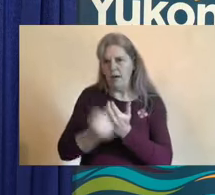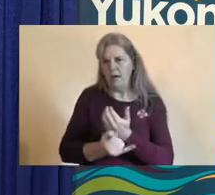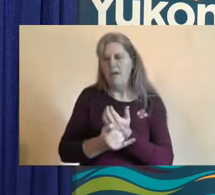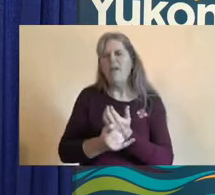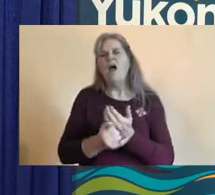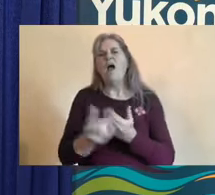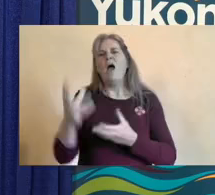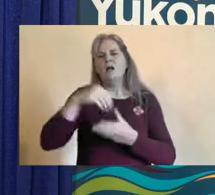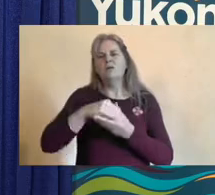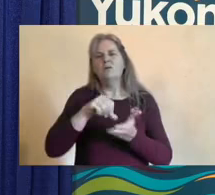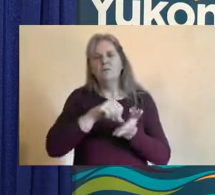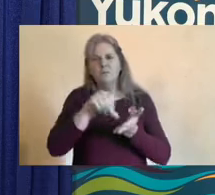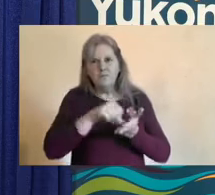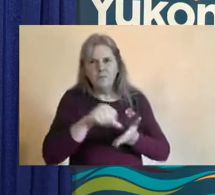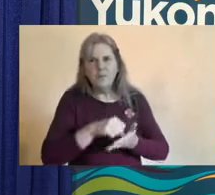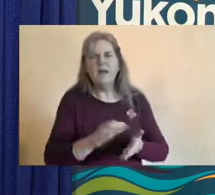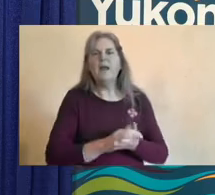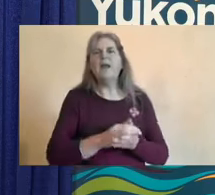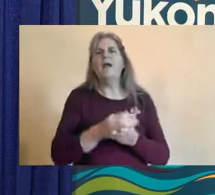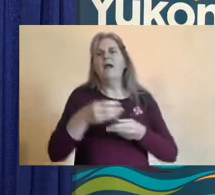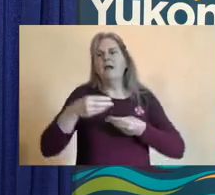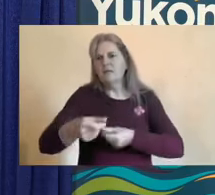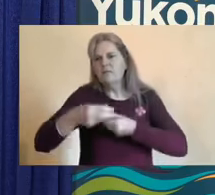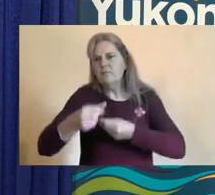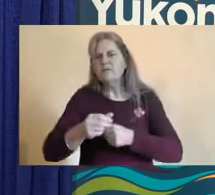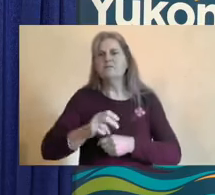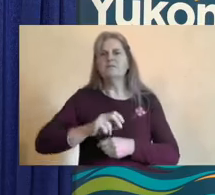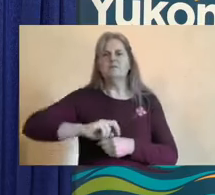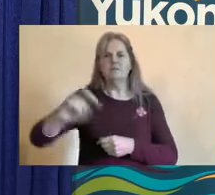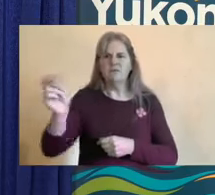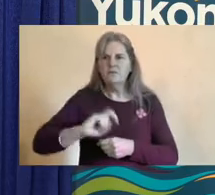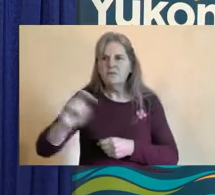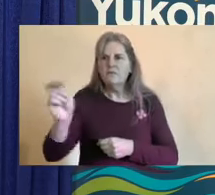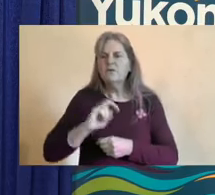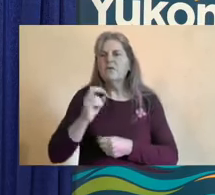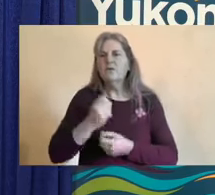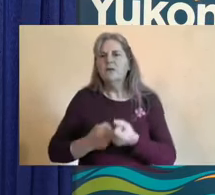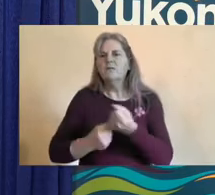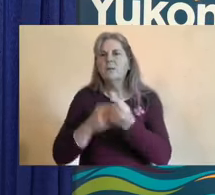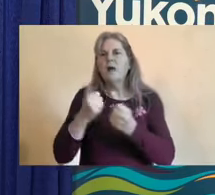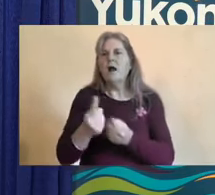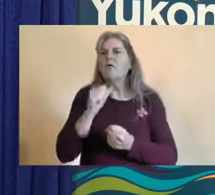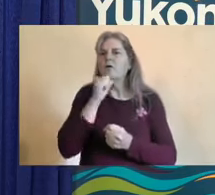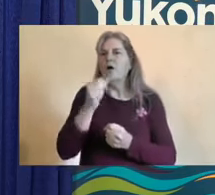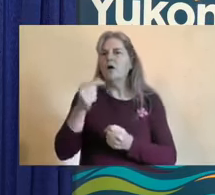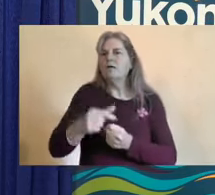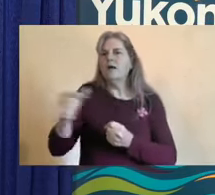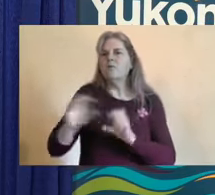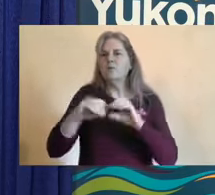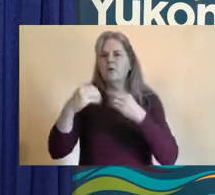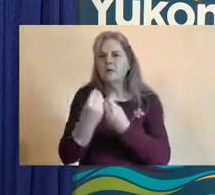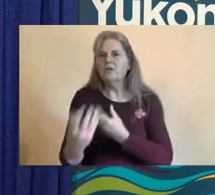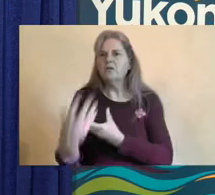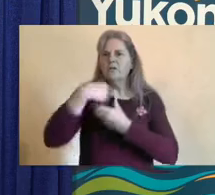travel, meeting expenses. And funding to support the other nongovernment organizations. Involvement in the youth panel.